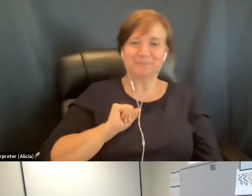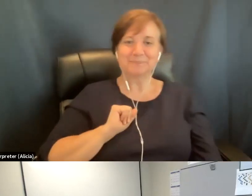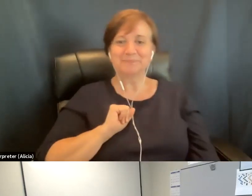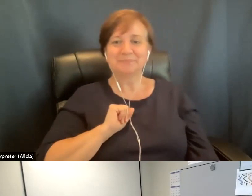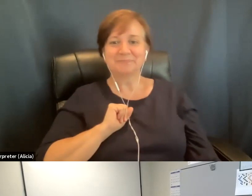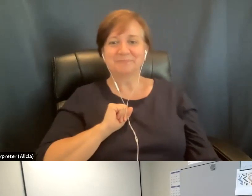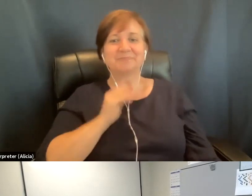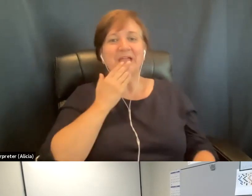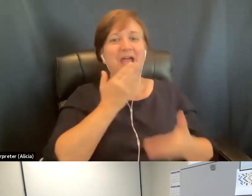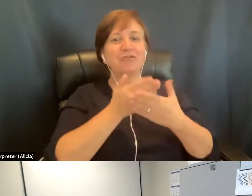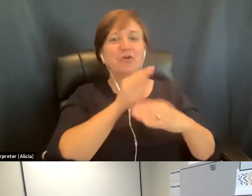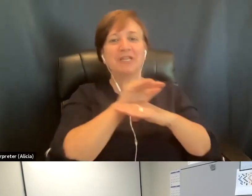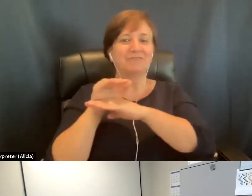Dr. Elsa Villarino: hello, good evening everybody, thank you.